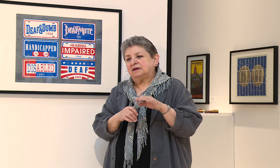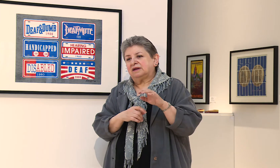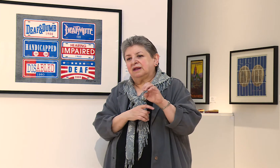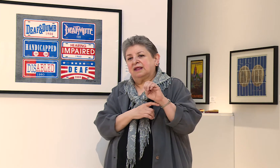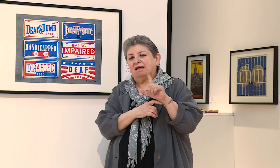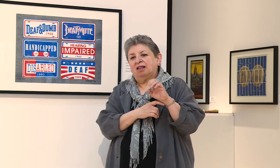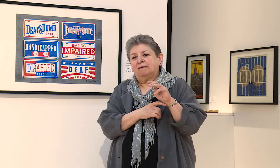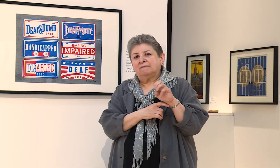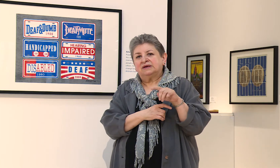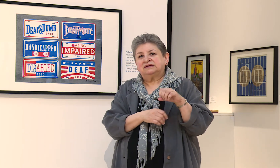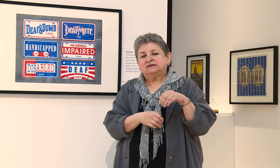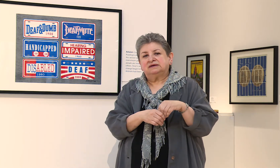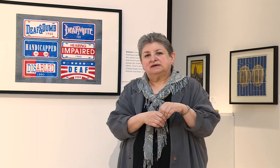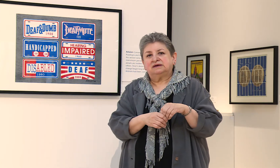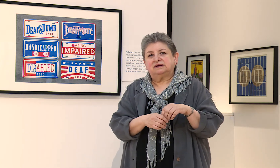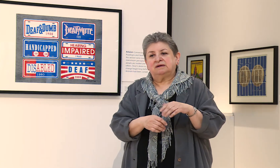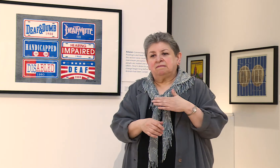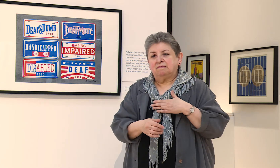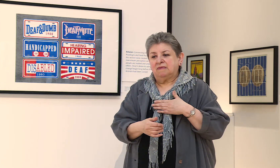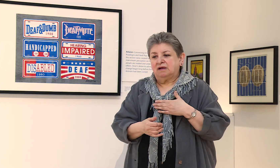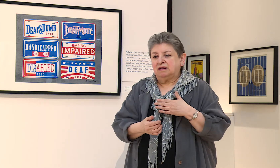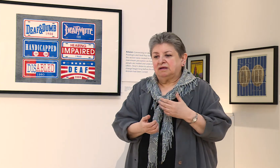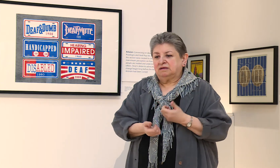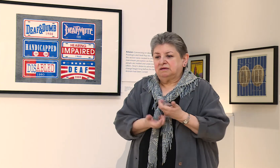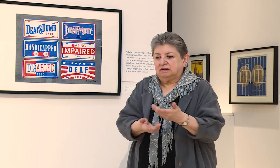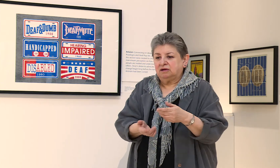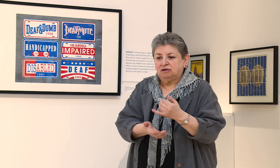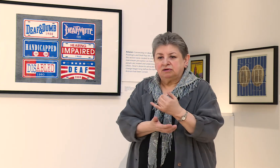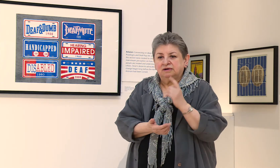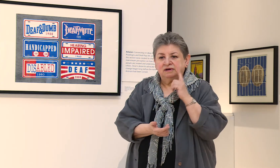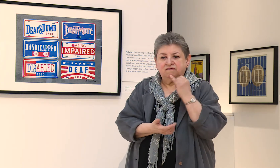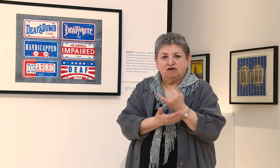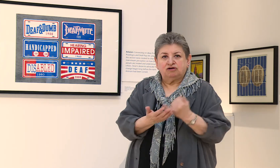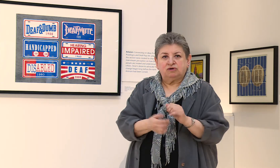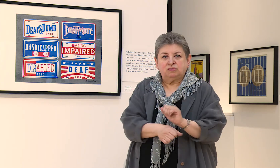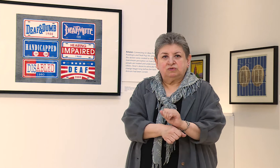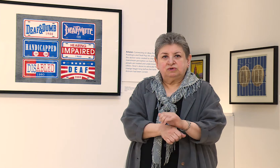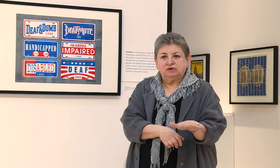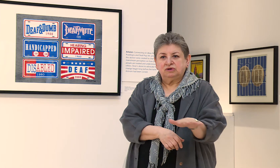one of the most important elements of my artistic expression